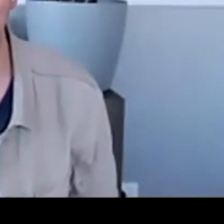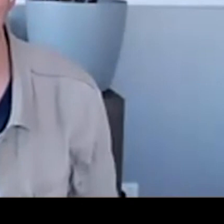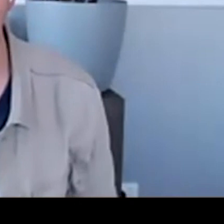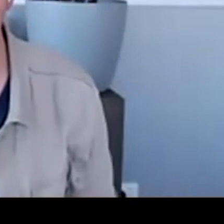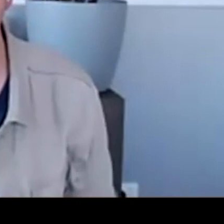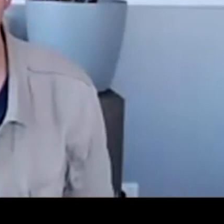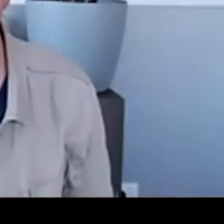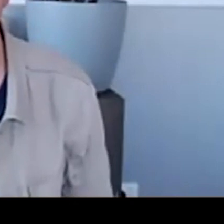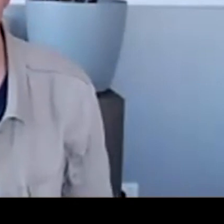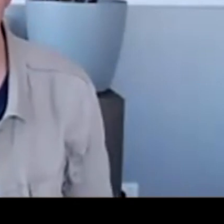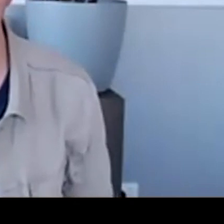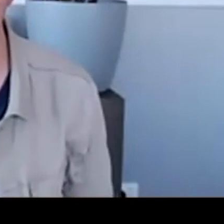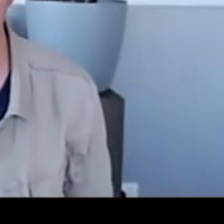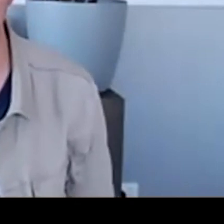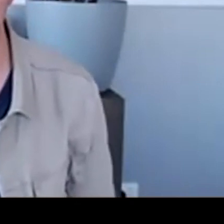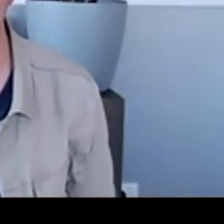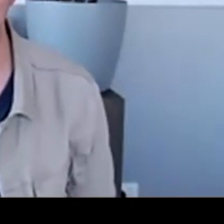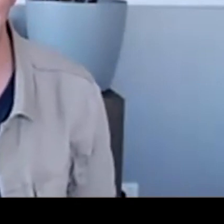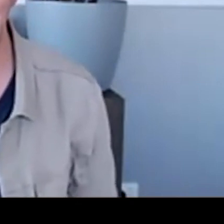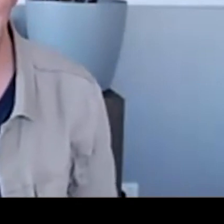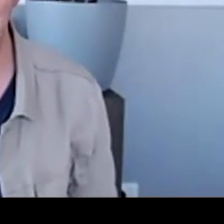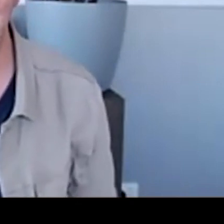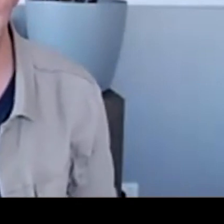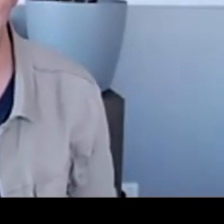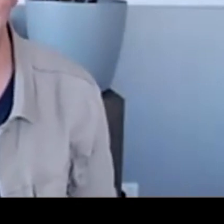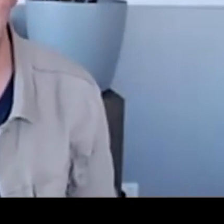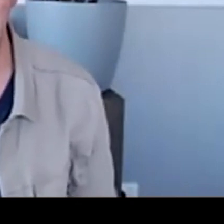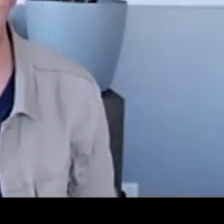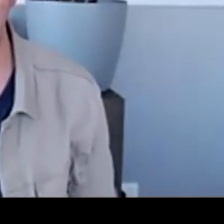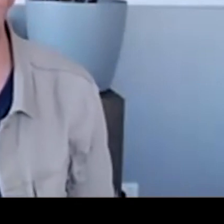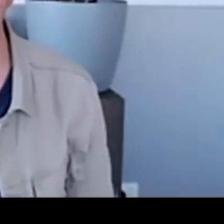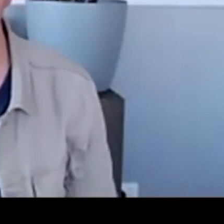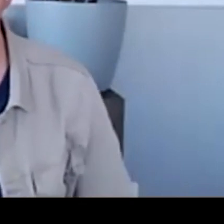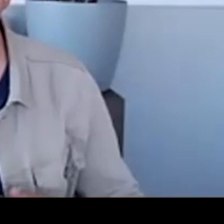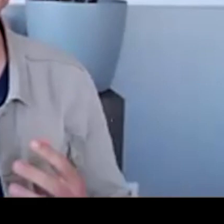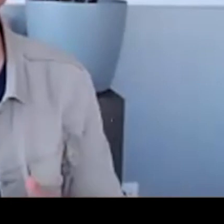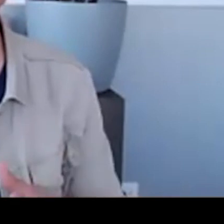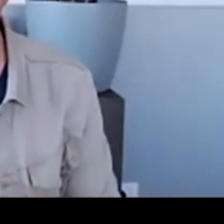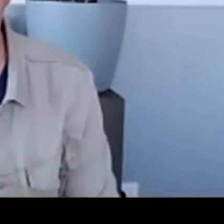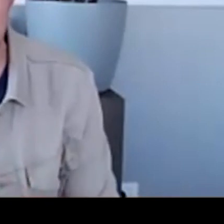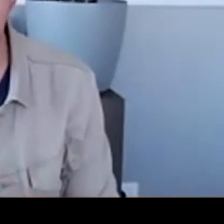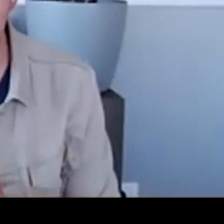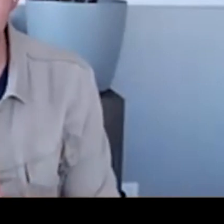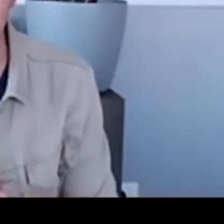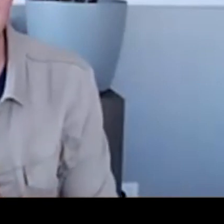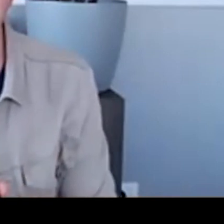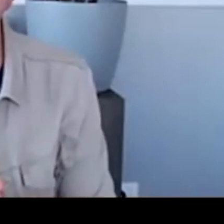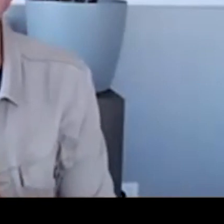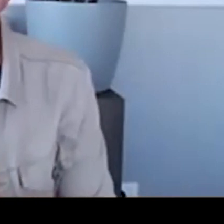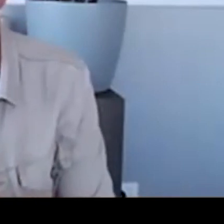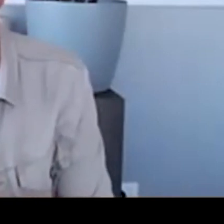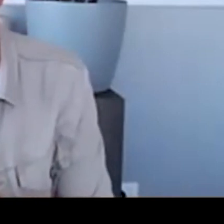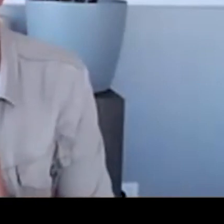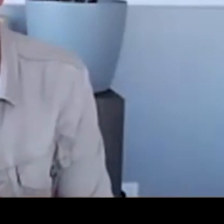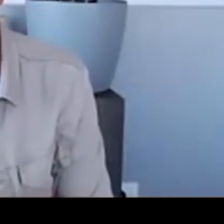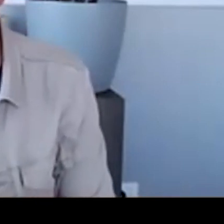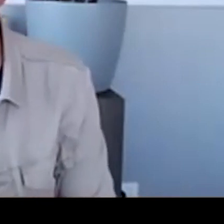of icare Foundation, Telstra and also Microsoft. We are we exist essentially to harness technology